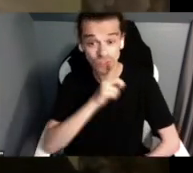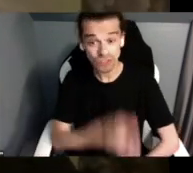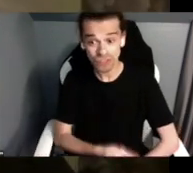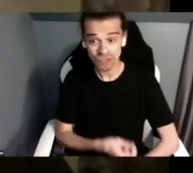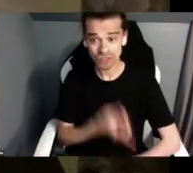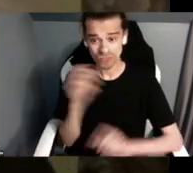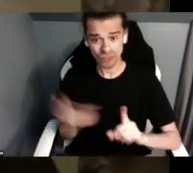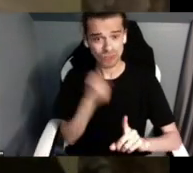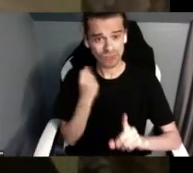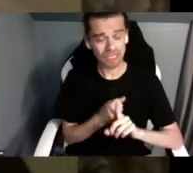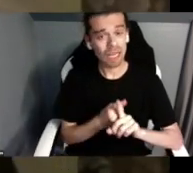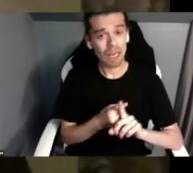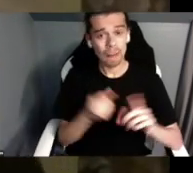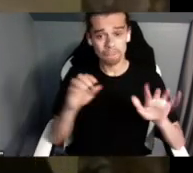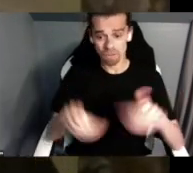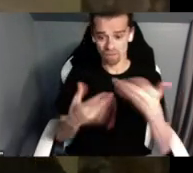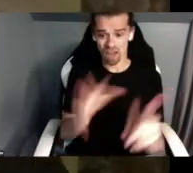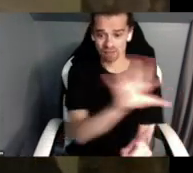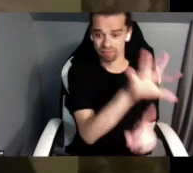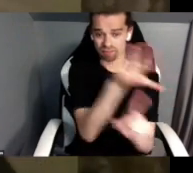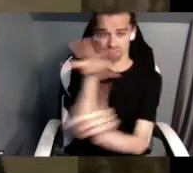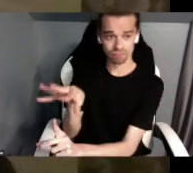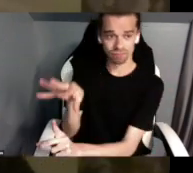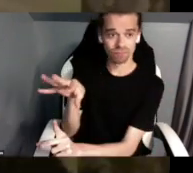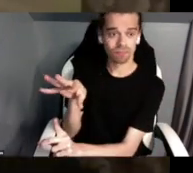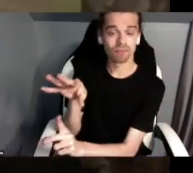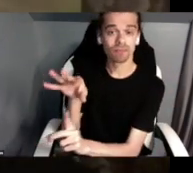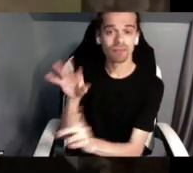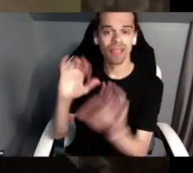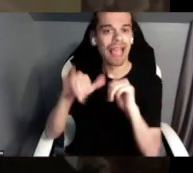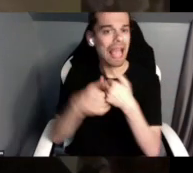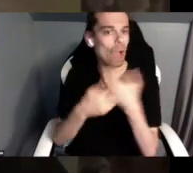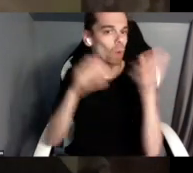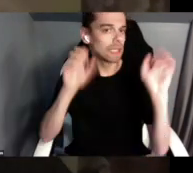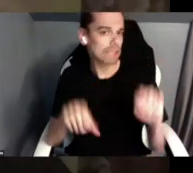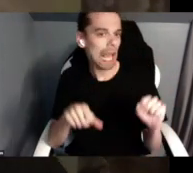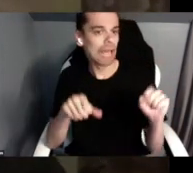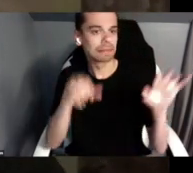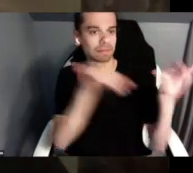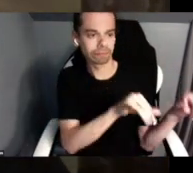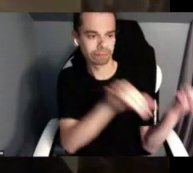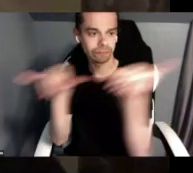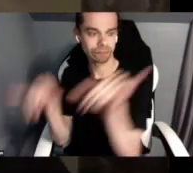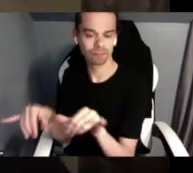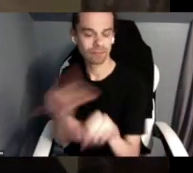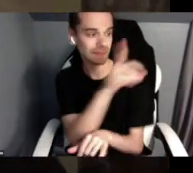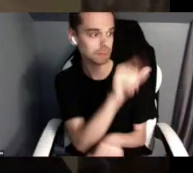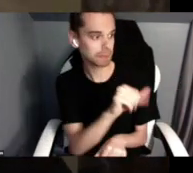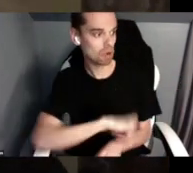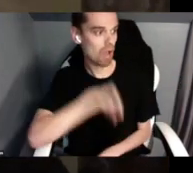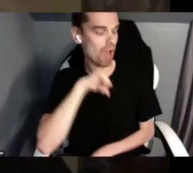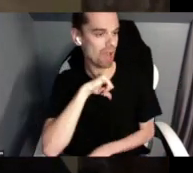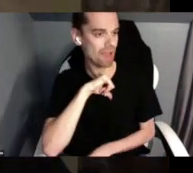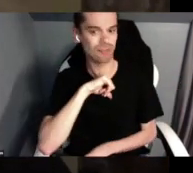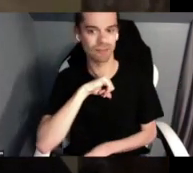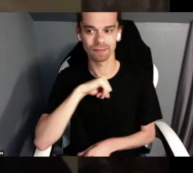a spotlight on how we can replicate disability pride and that new disabled people can understand it.